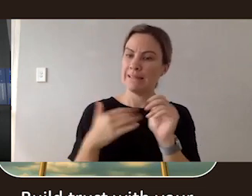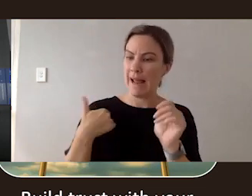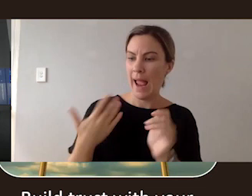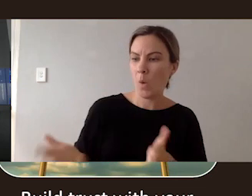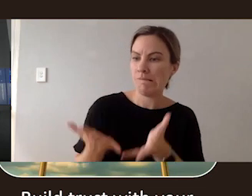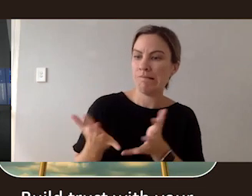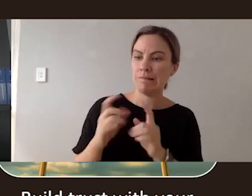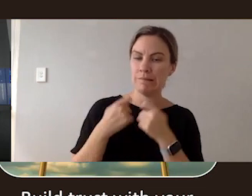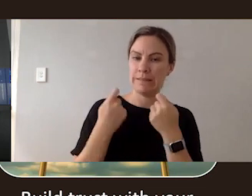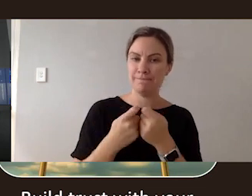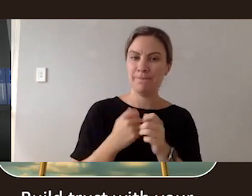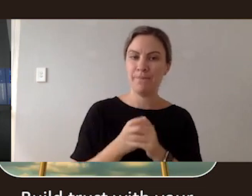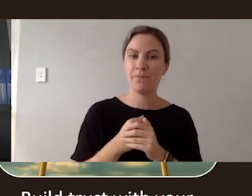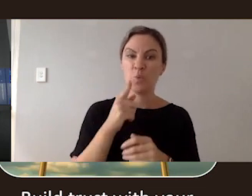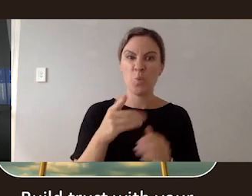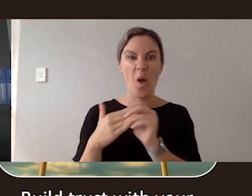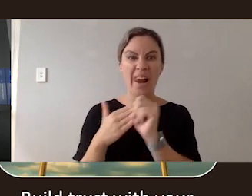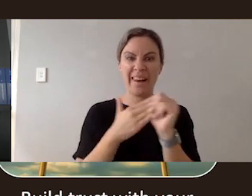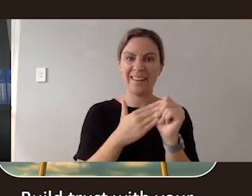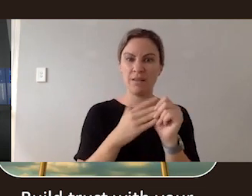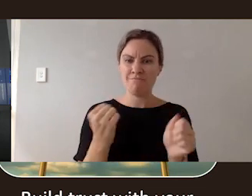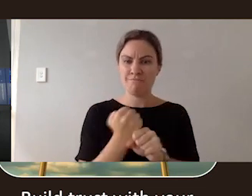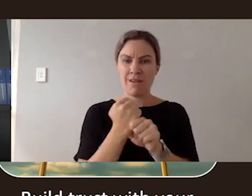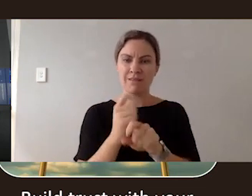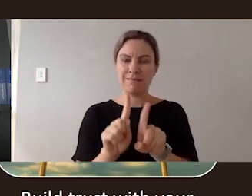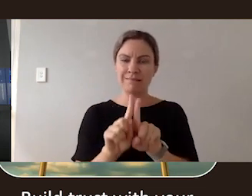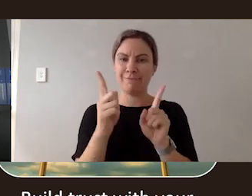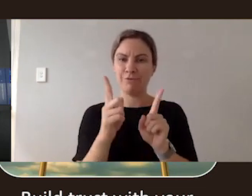to make a difference in the lives of others. It's at these times - these